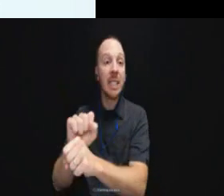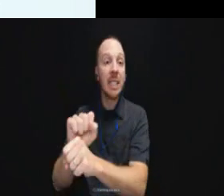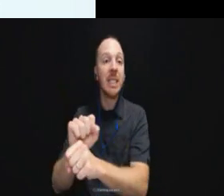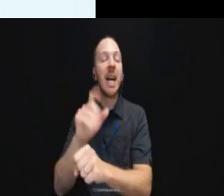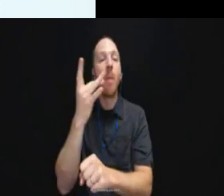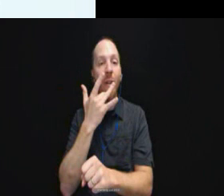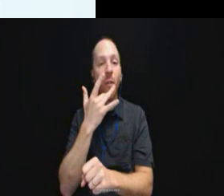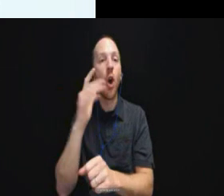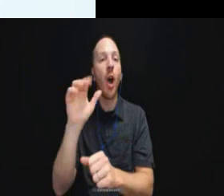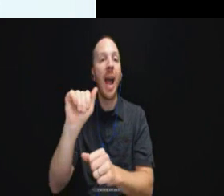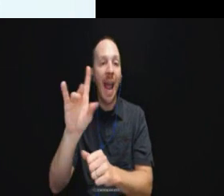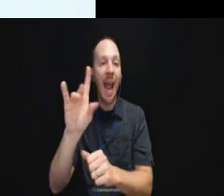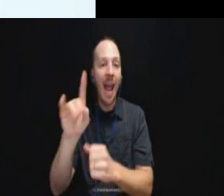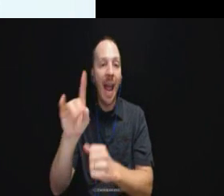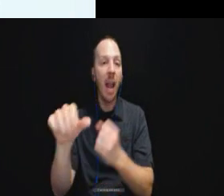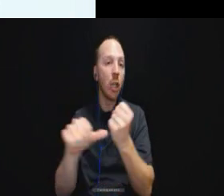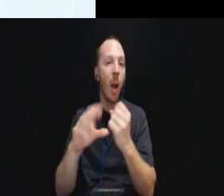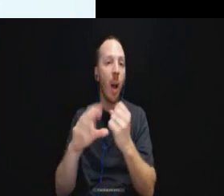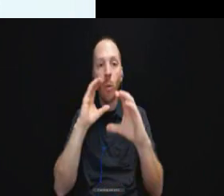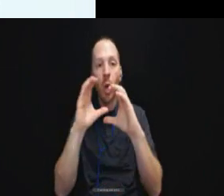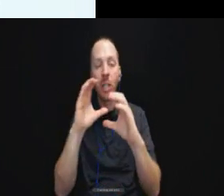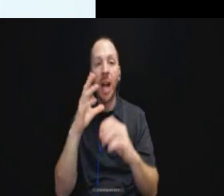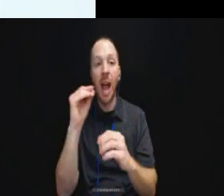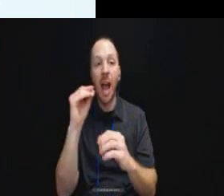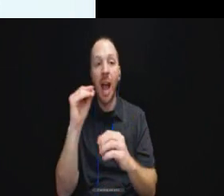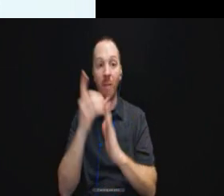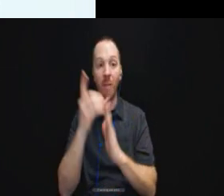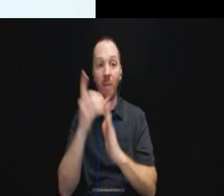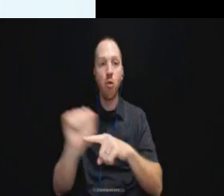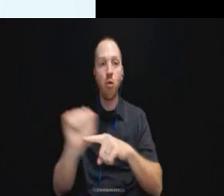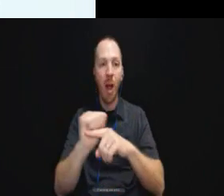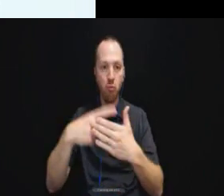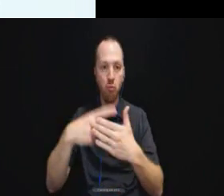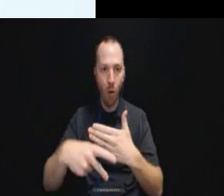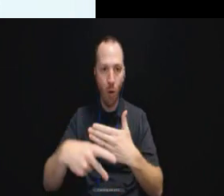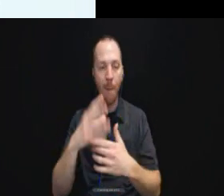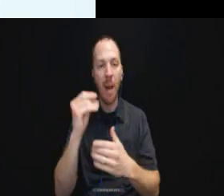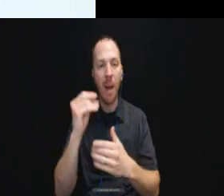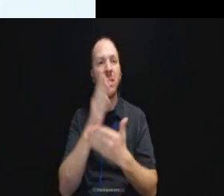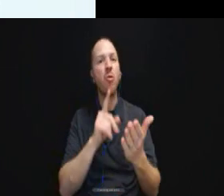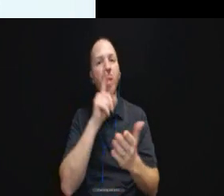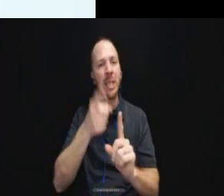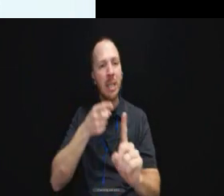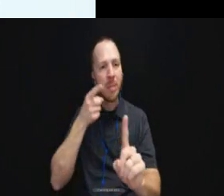Also, of course, develop a training program and there are some specific requirements here